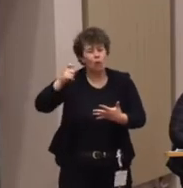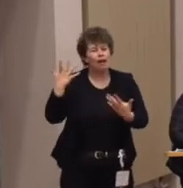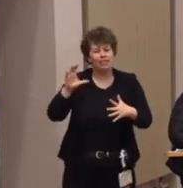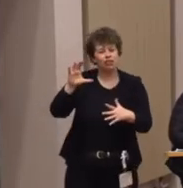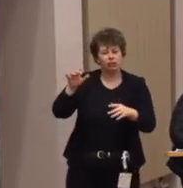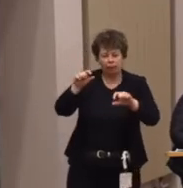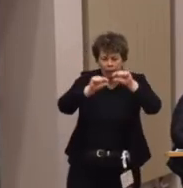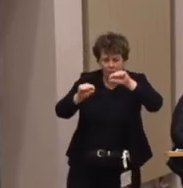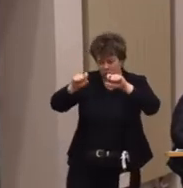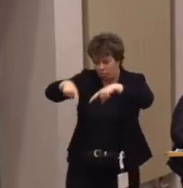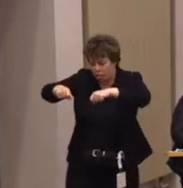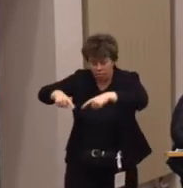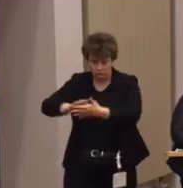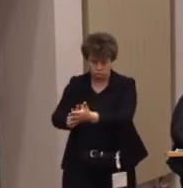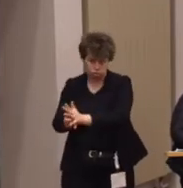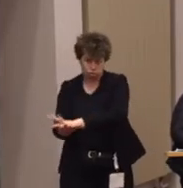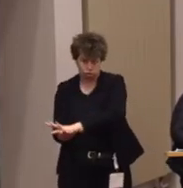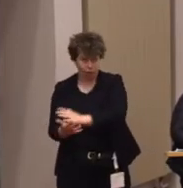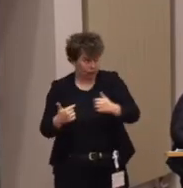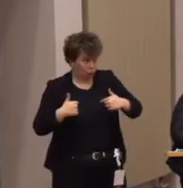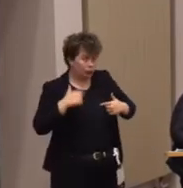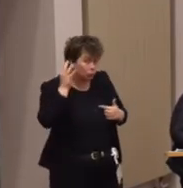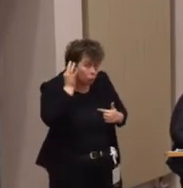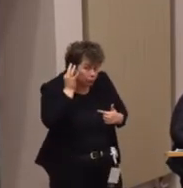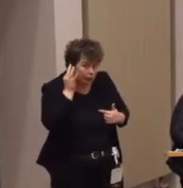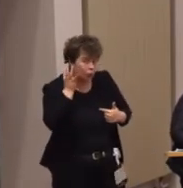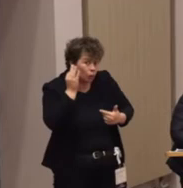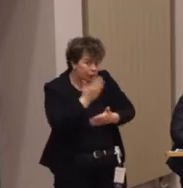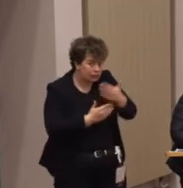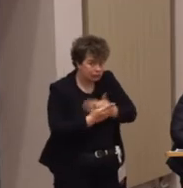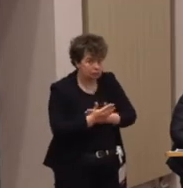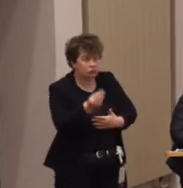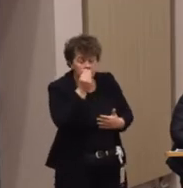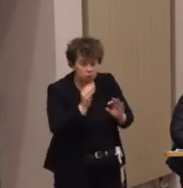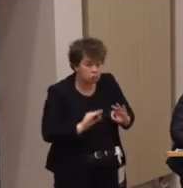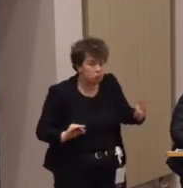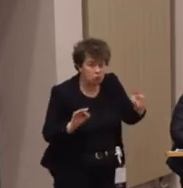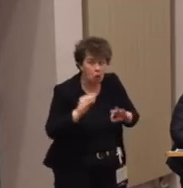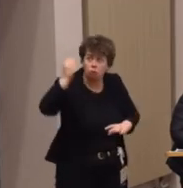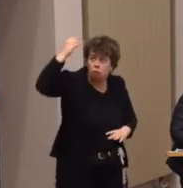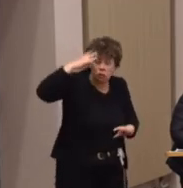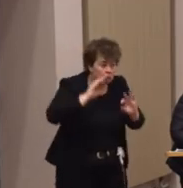women with disabilities, we are facing hunger, starvation, lack of wash, nutrition, food,